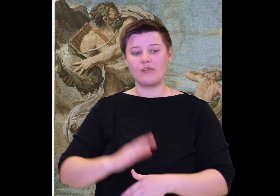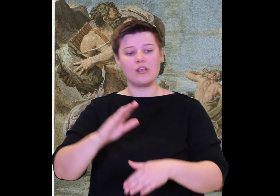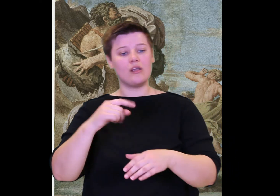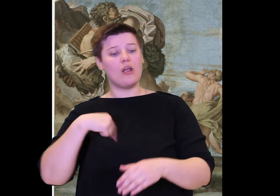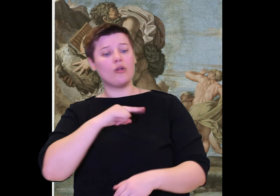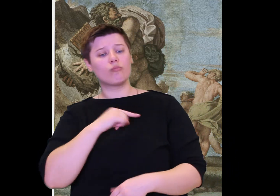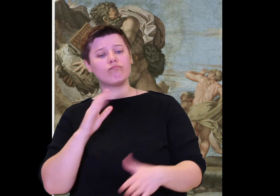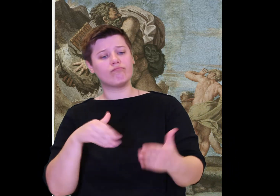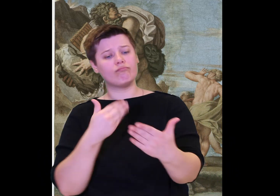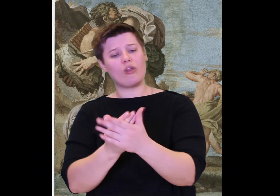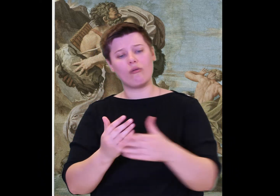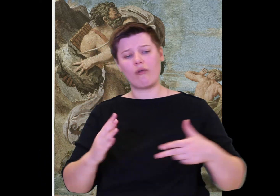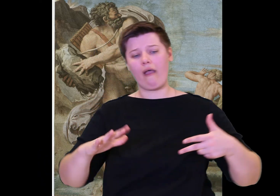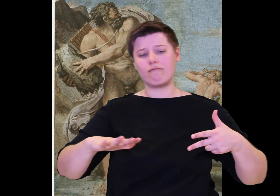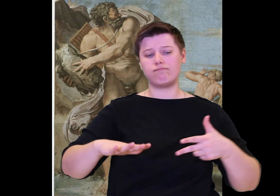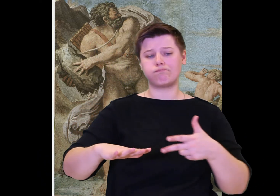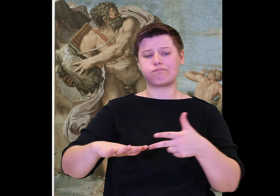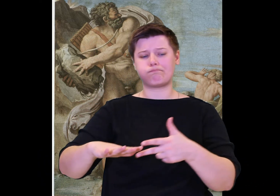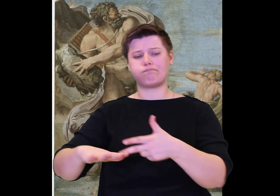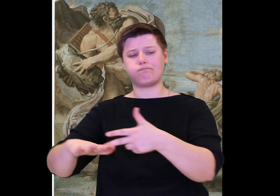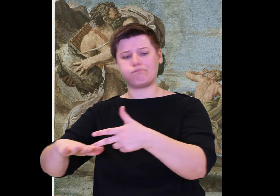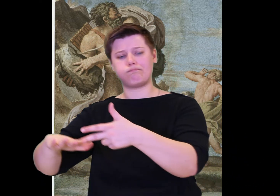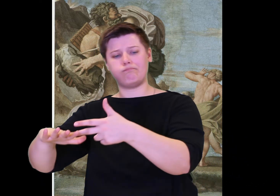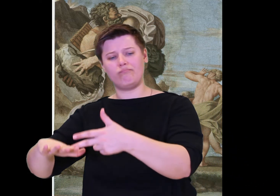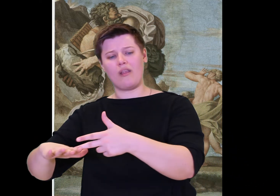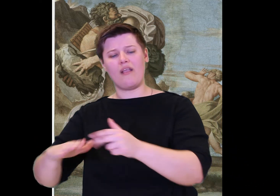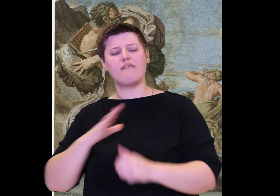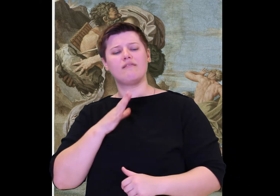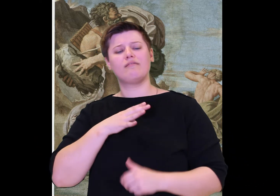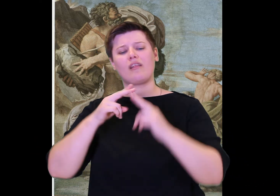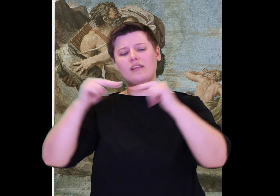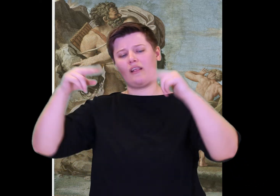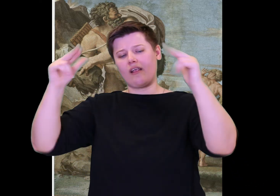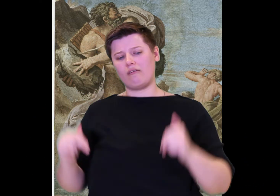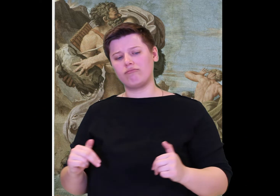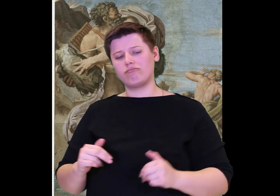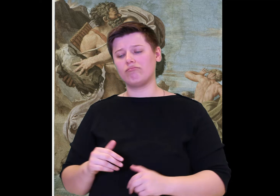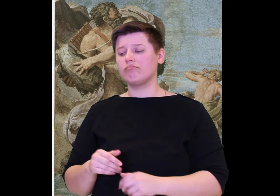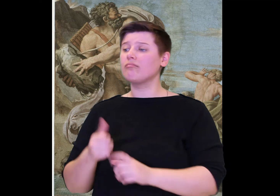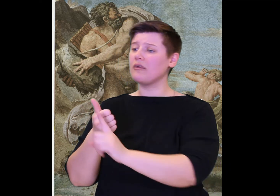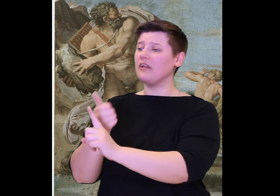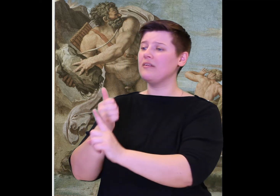salt water with their oars. So we sailed on with sorrow in our hearts,